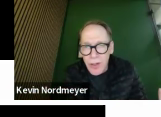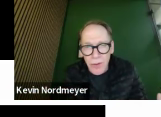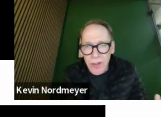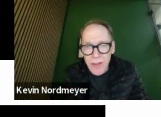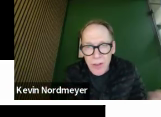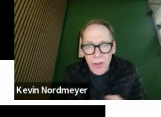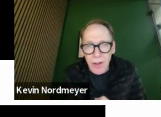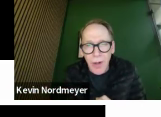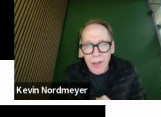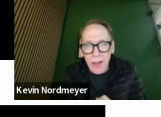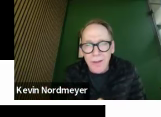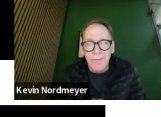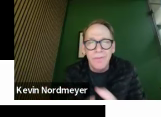like with all the other decisions on a project.